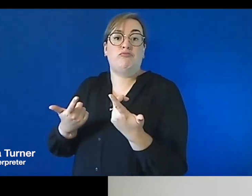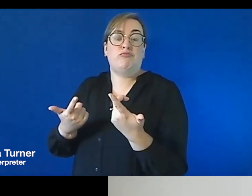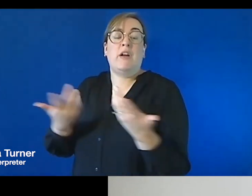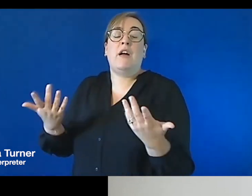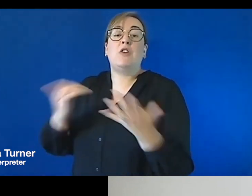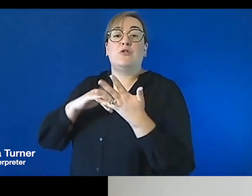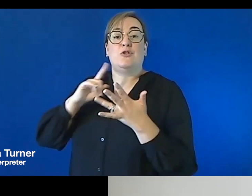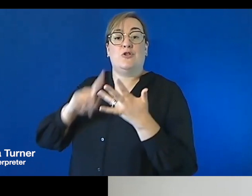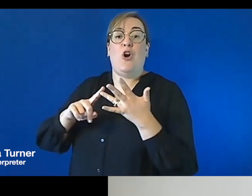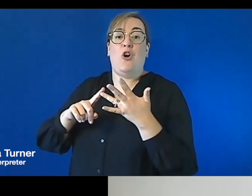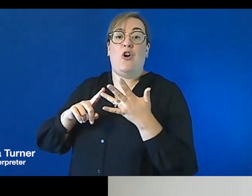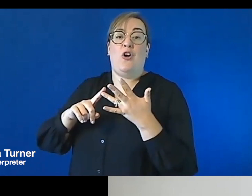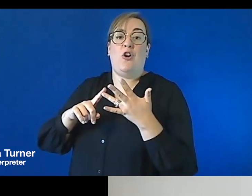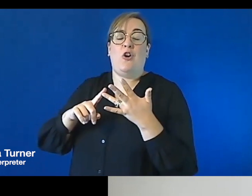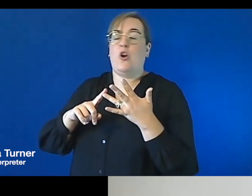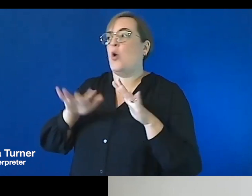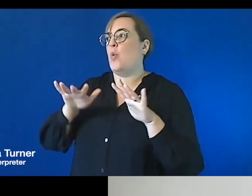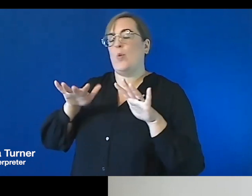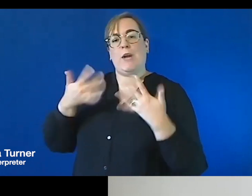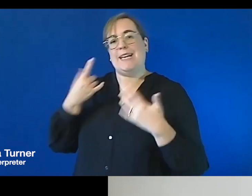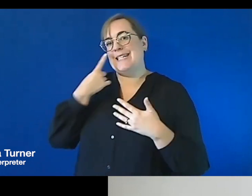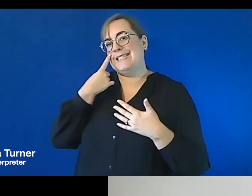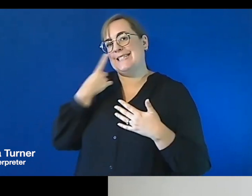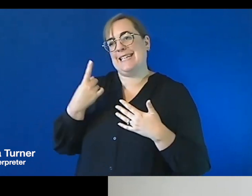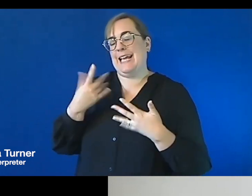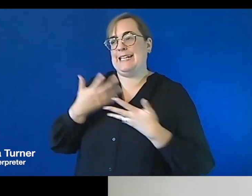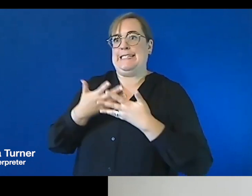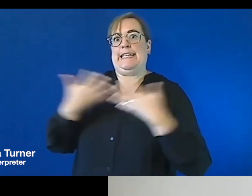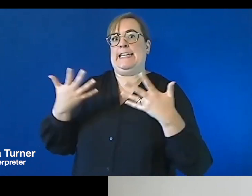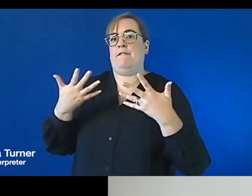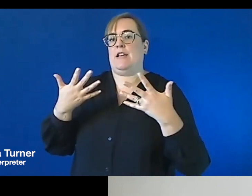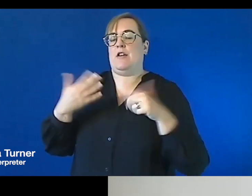we didn't see significant results in recent years. I mean we talk about inclusion,